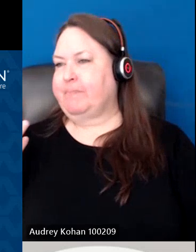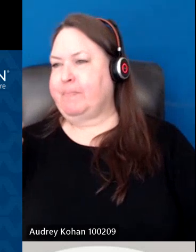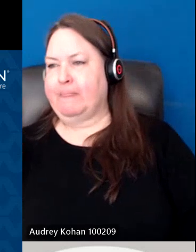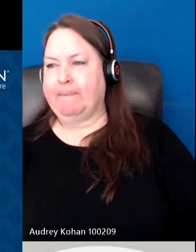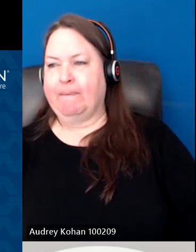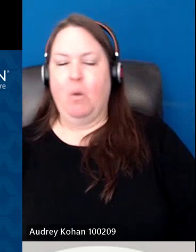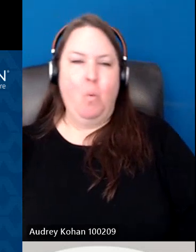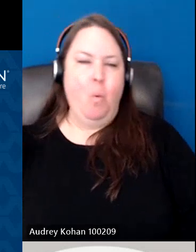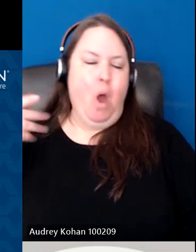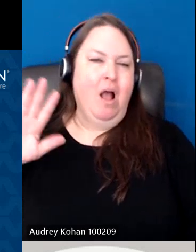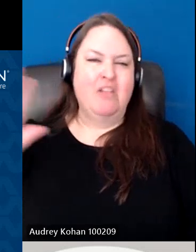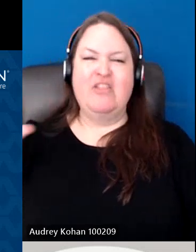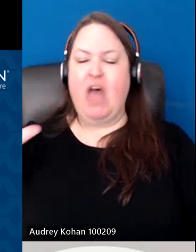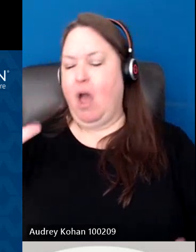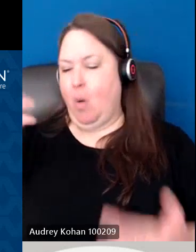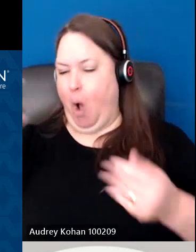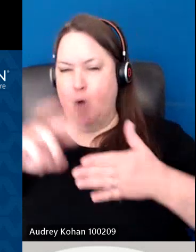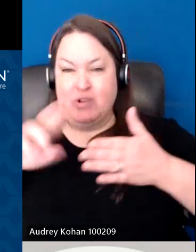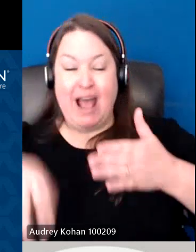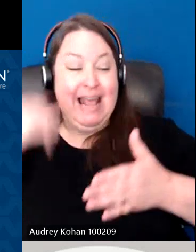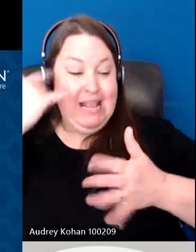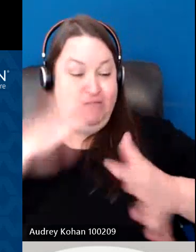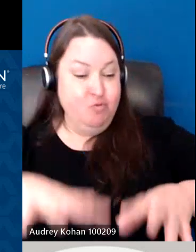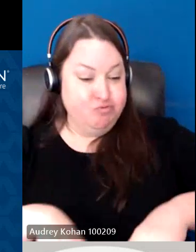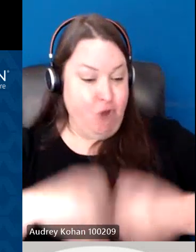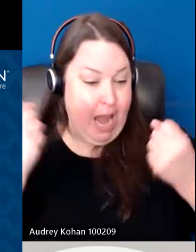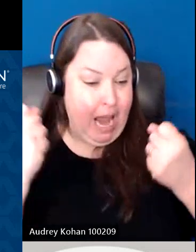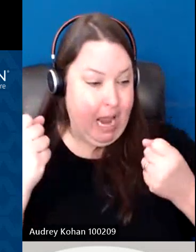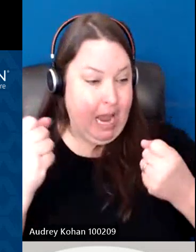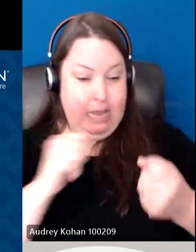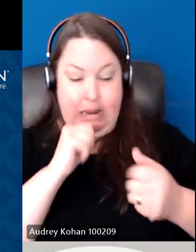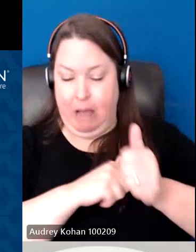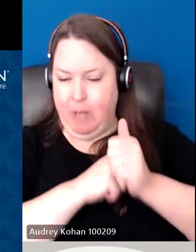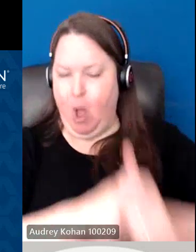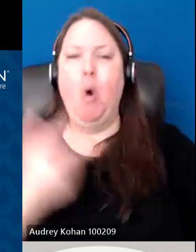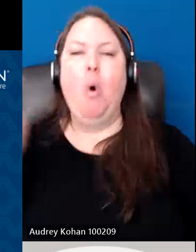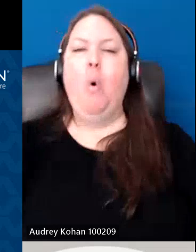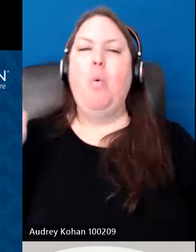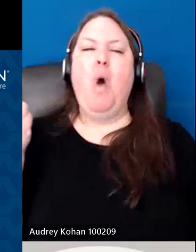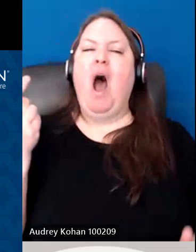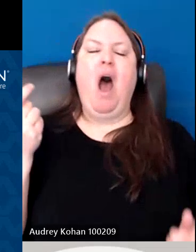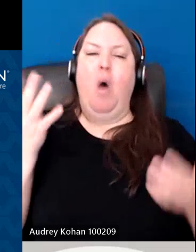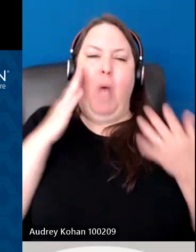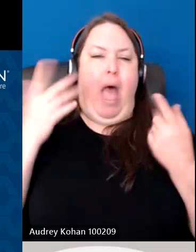ramification ations are going to be if you break uh if you're not compliant so ensuring compliance